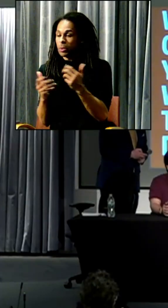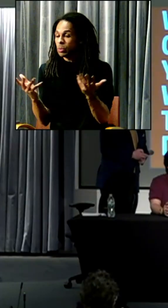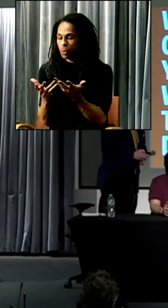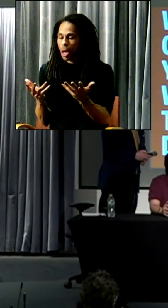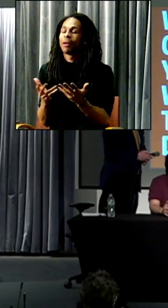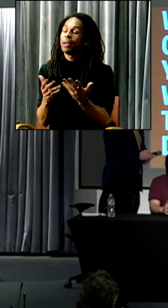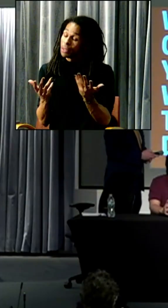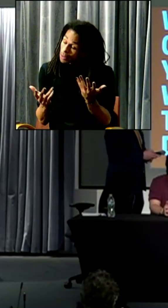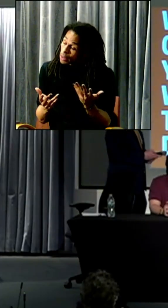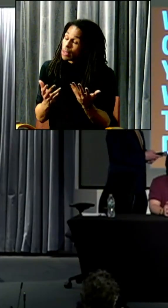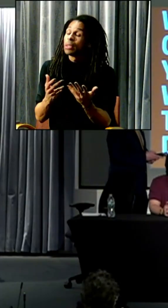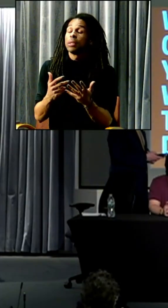Did that answer your question?